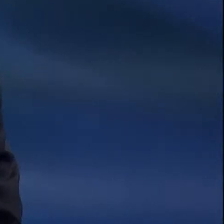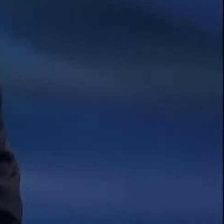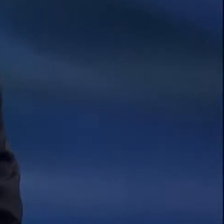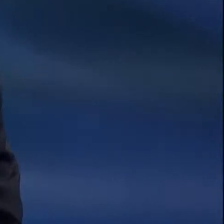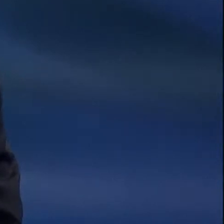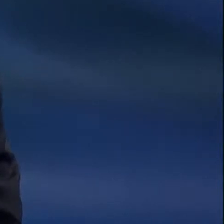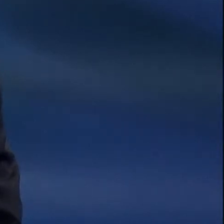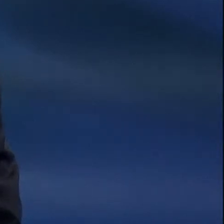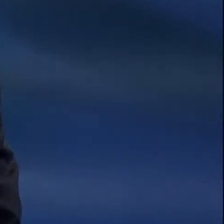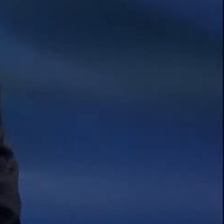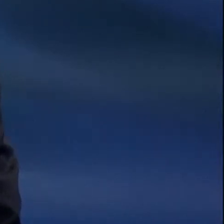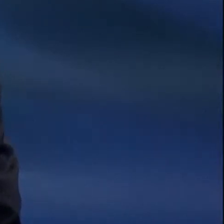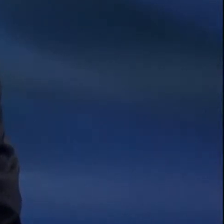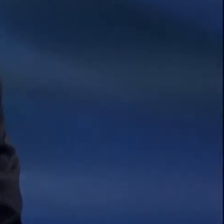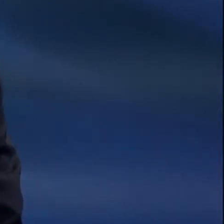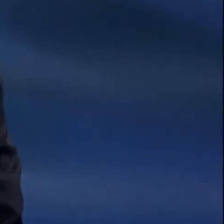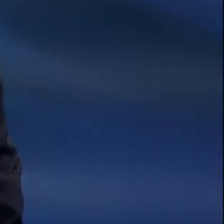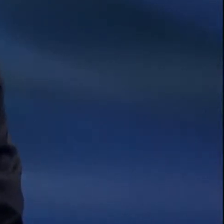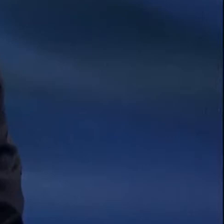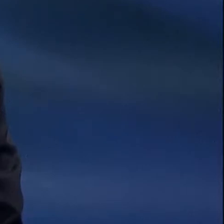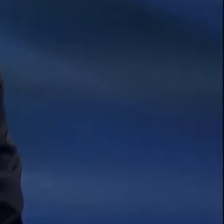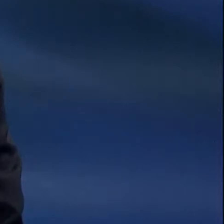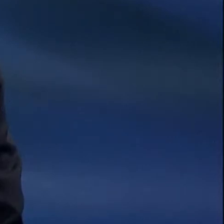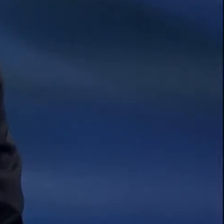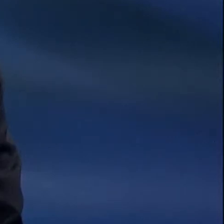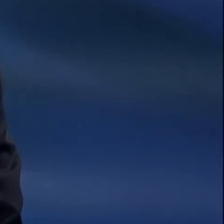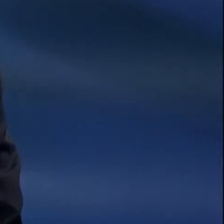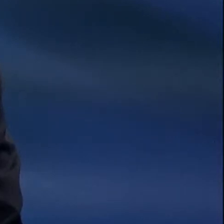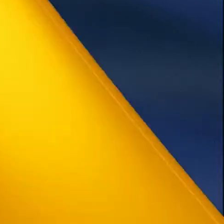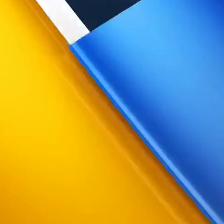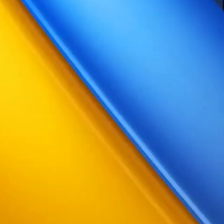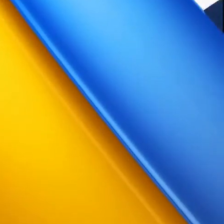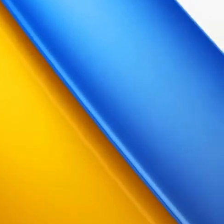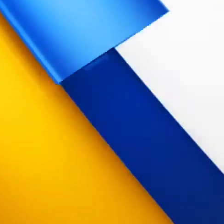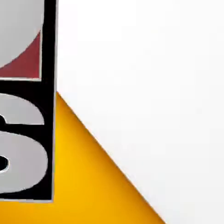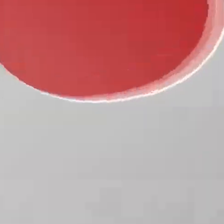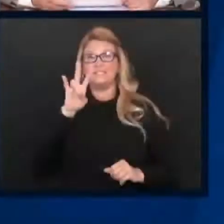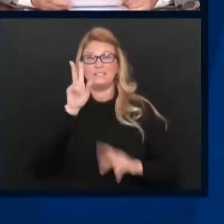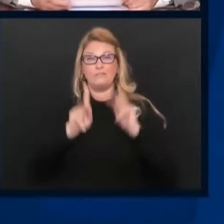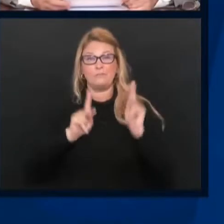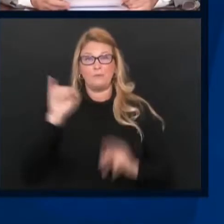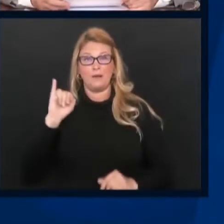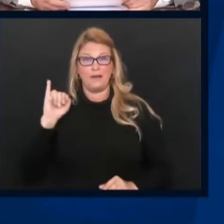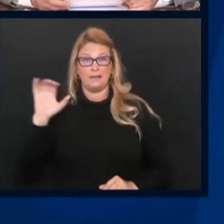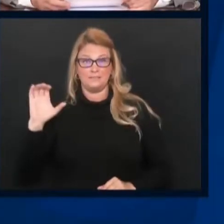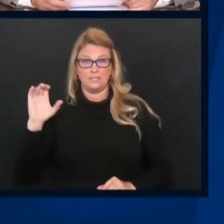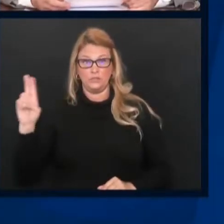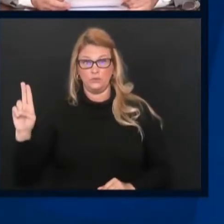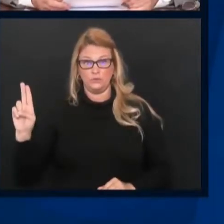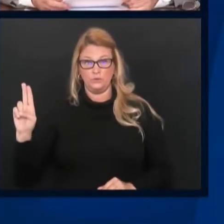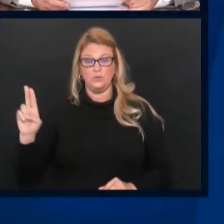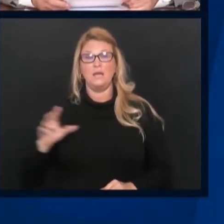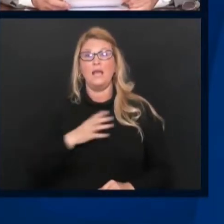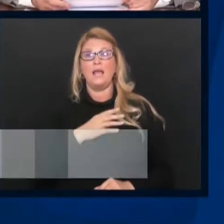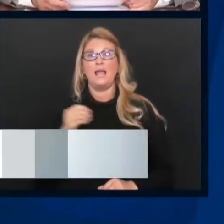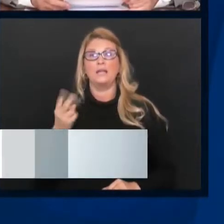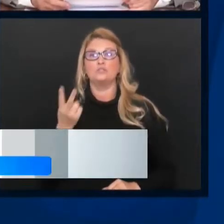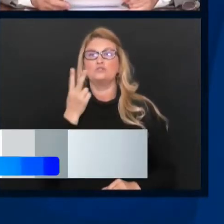MARK CURTIS HAS MORE: FOR THE FIRST TIME, A CASE OF THE BRAZILIAN STRAIN HAS BEEN CONFIRMED IN THE MOUNTAIN STATE,